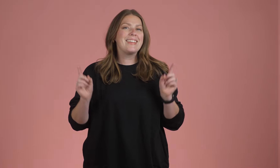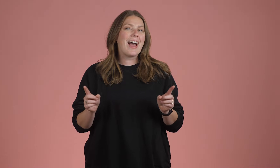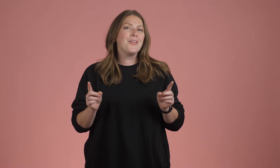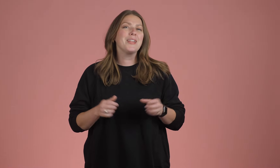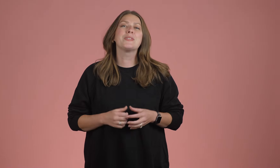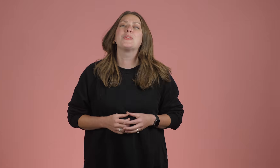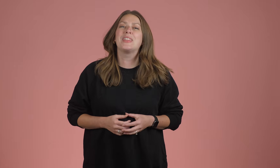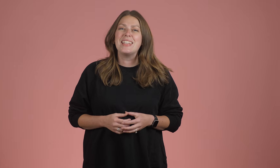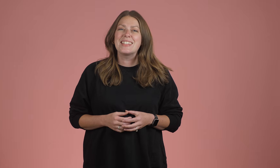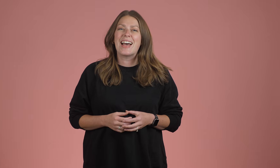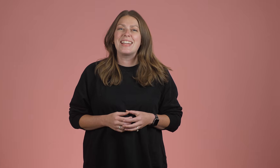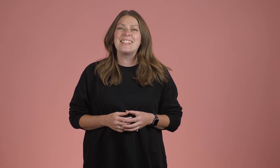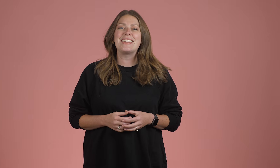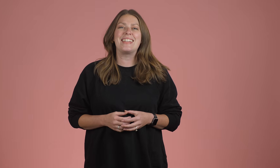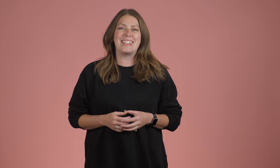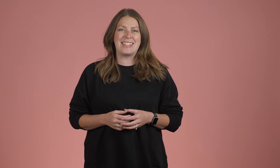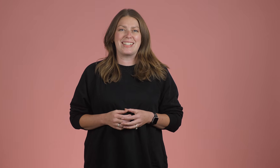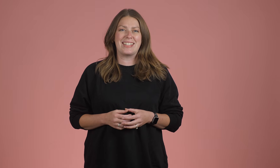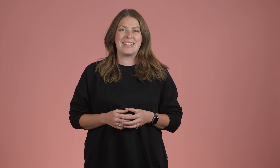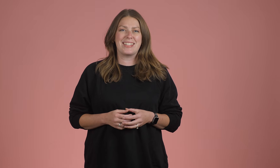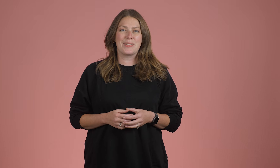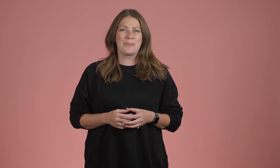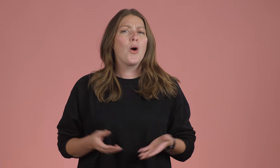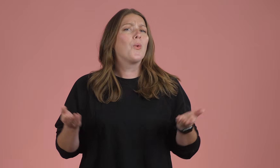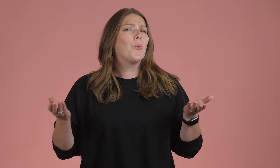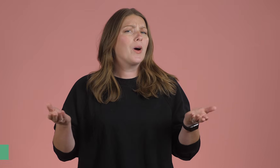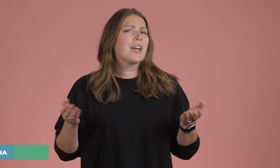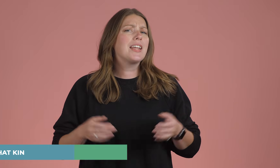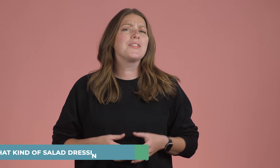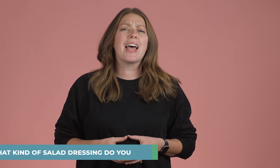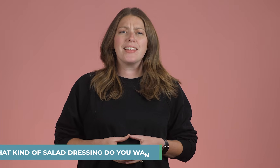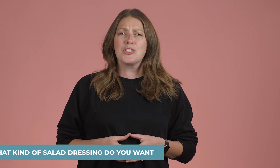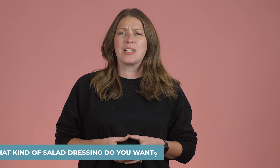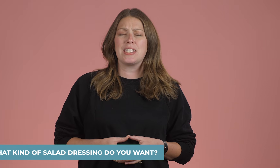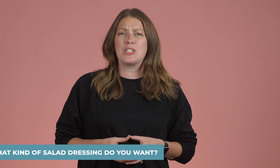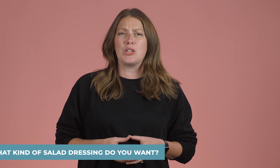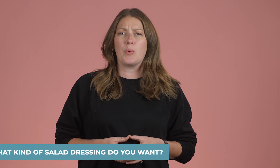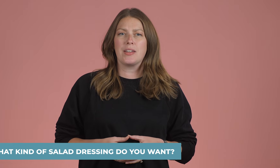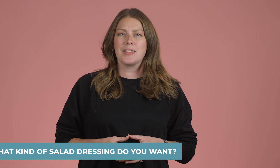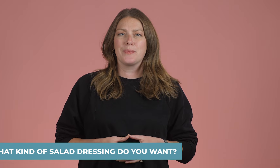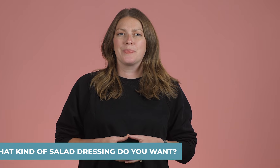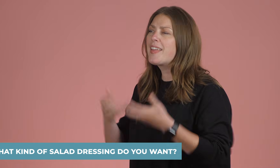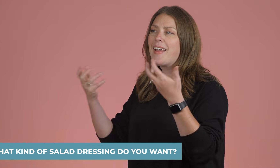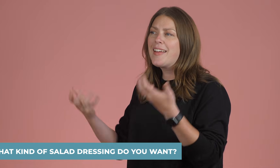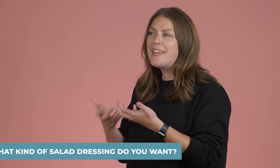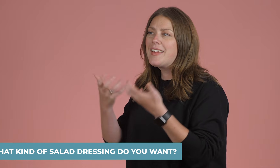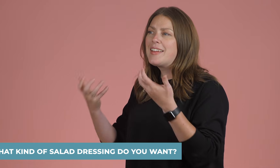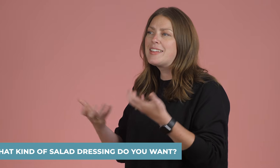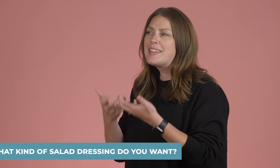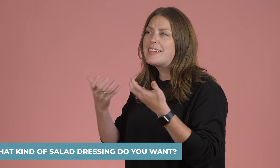Now, let's put these signs into sentences. What kind of salad dressing do you want?